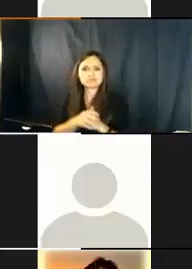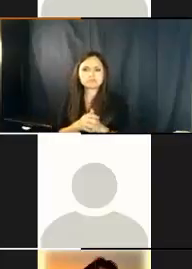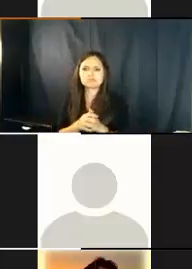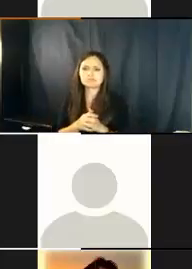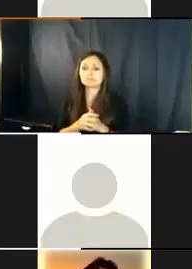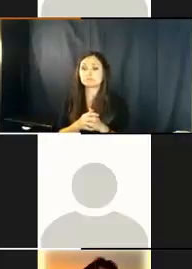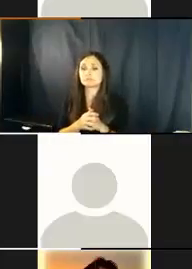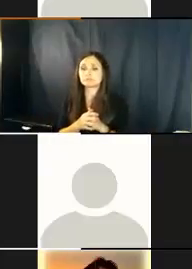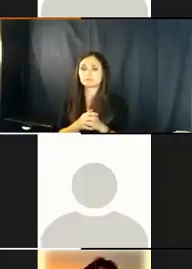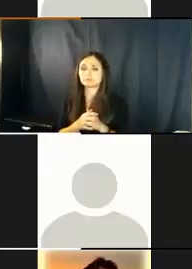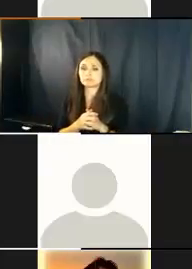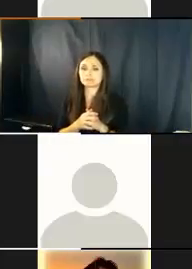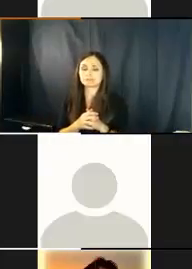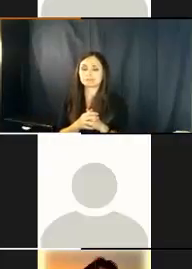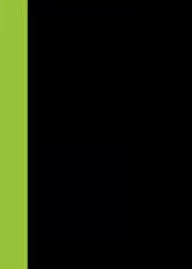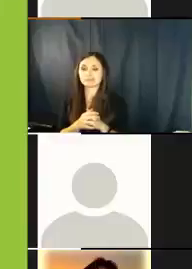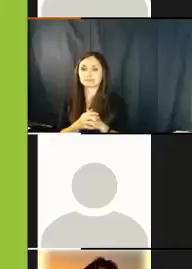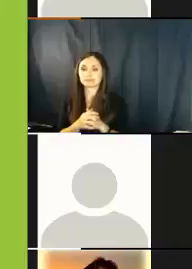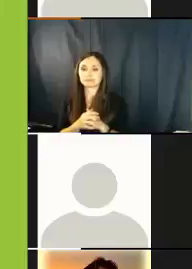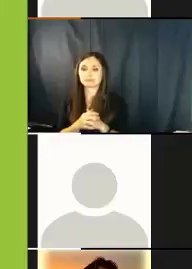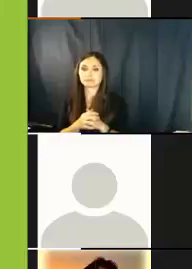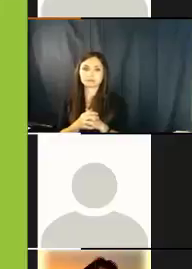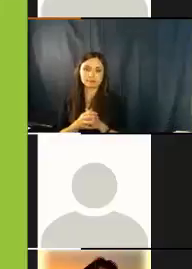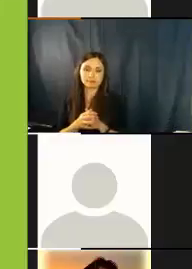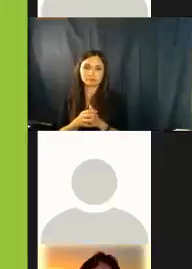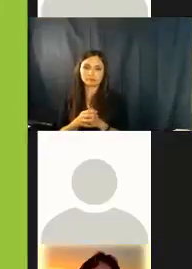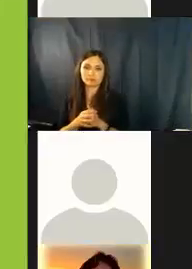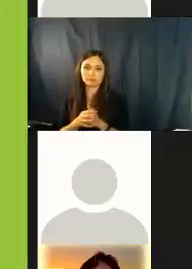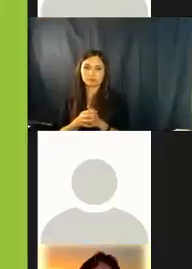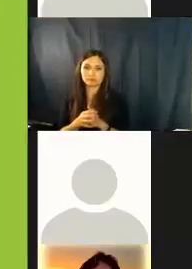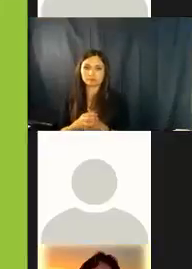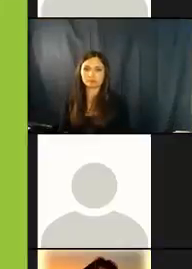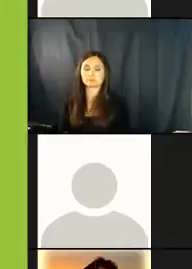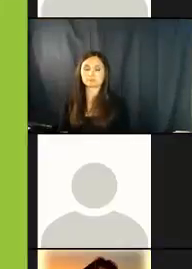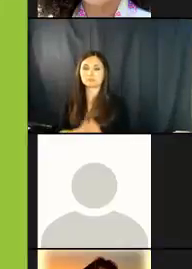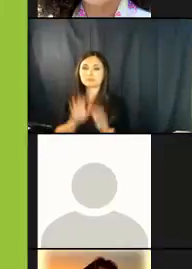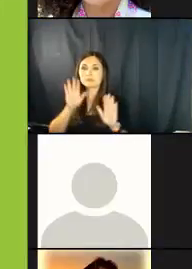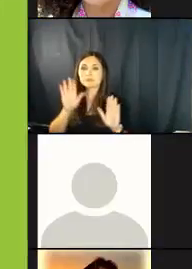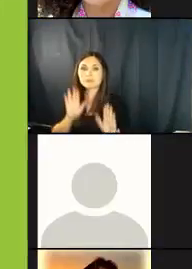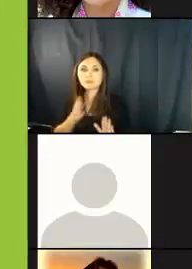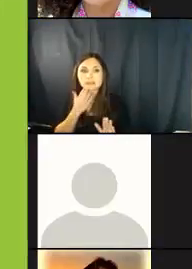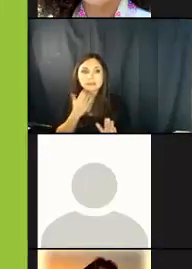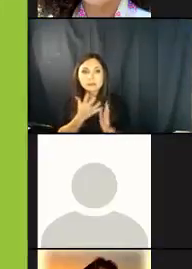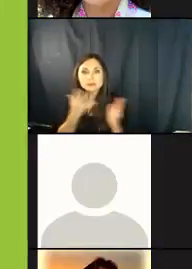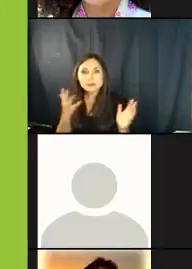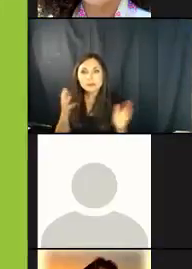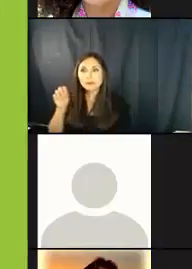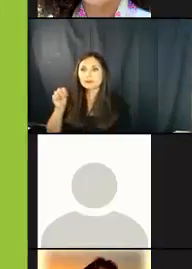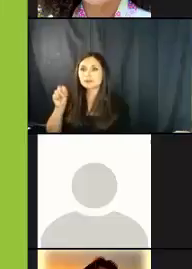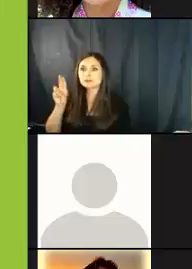Barbara: awesome thank you so much summer. It was a fabulous presentation.